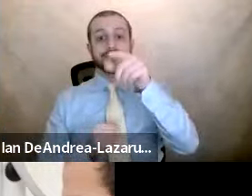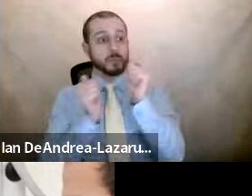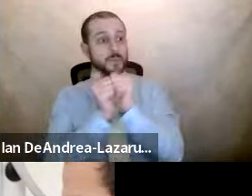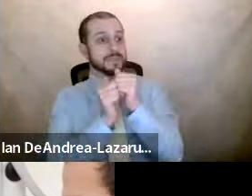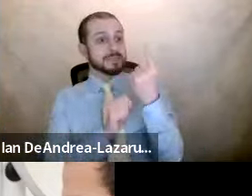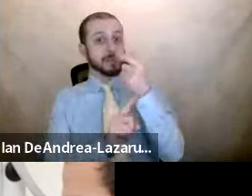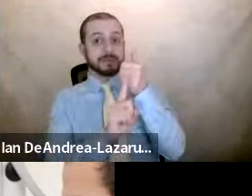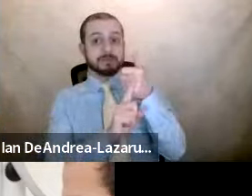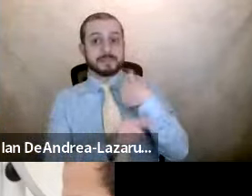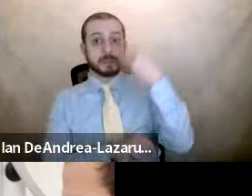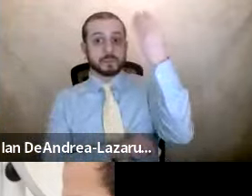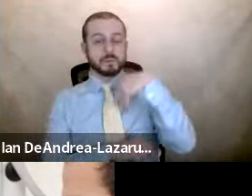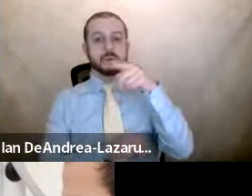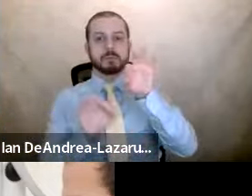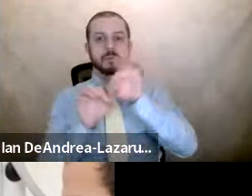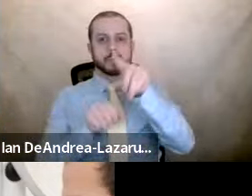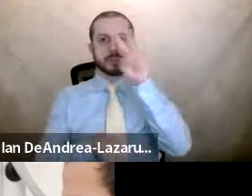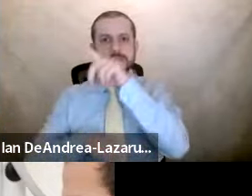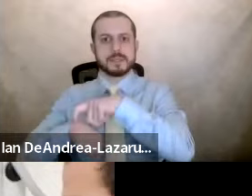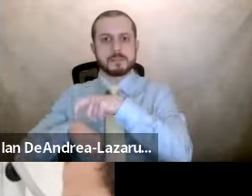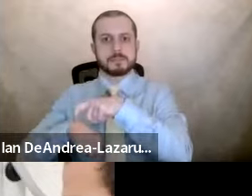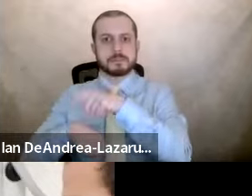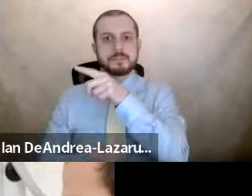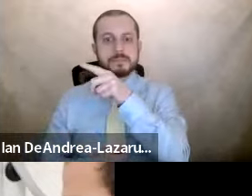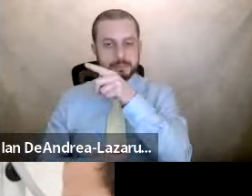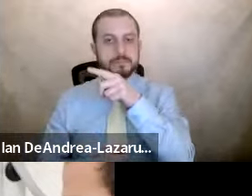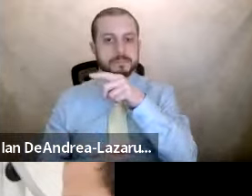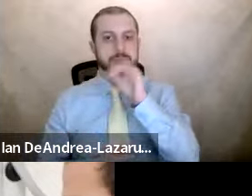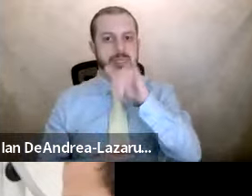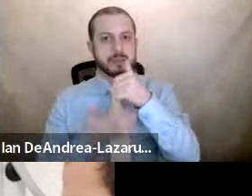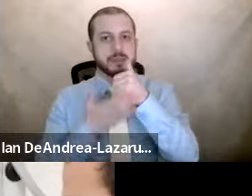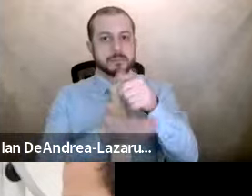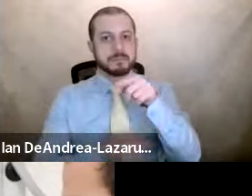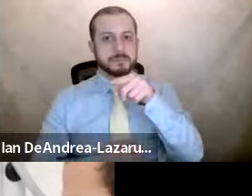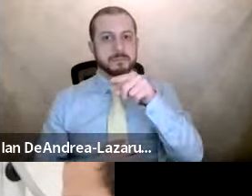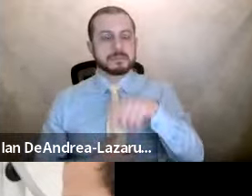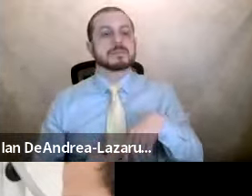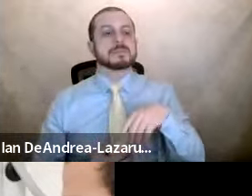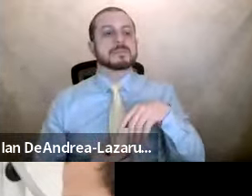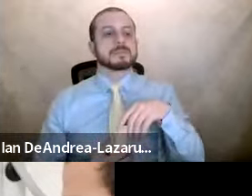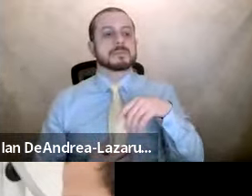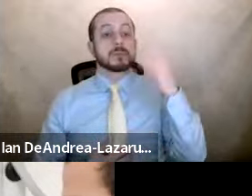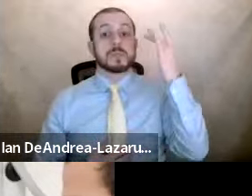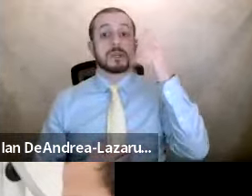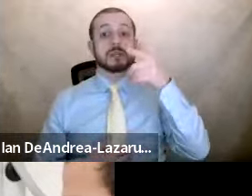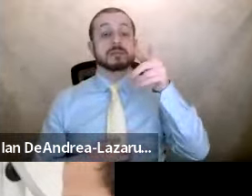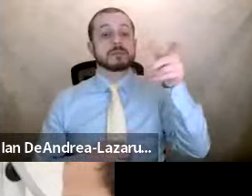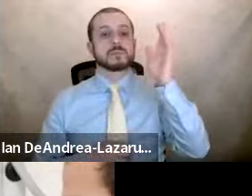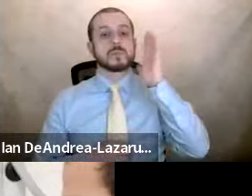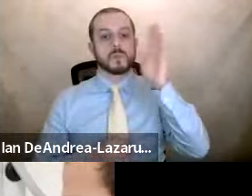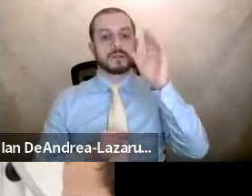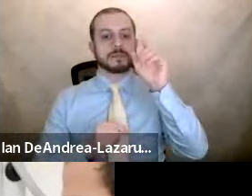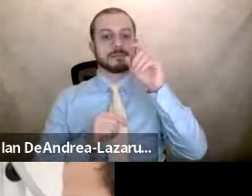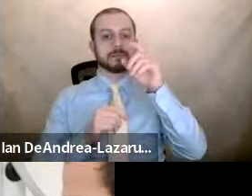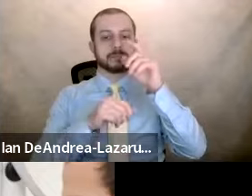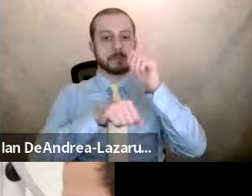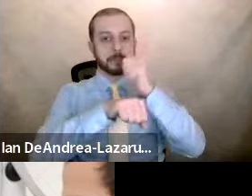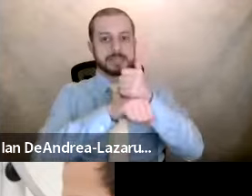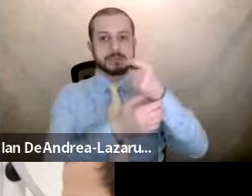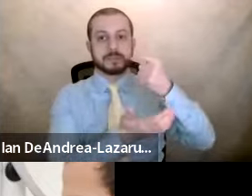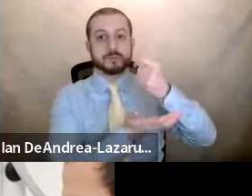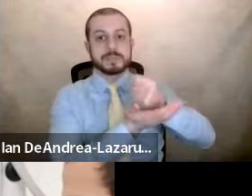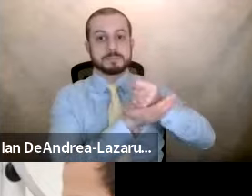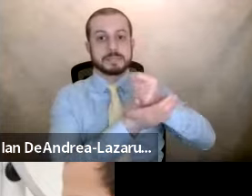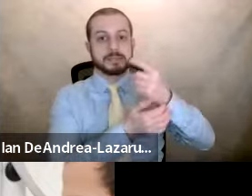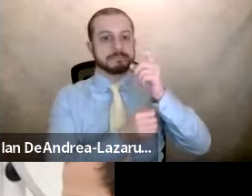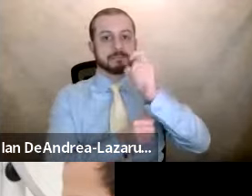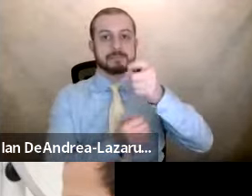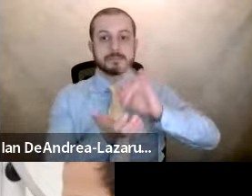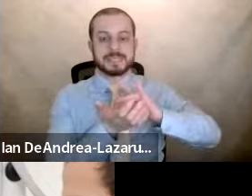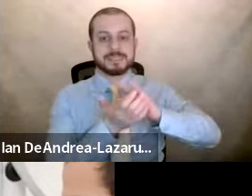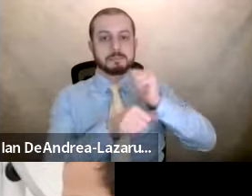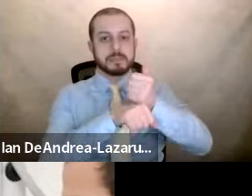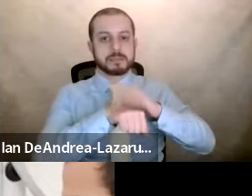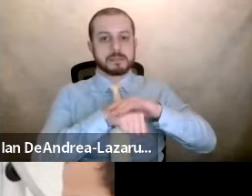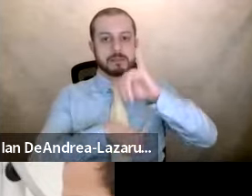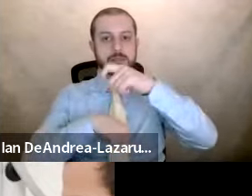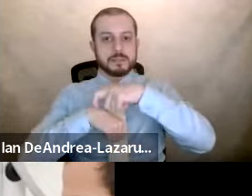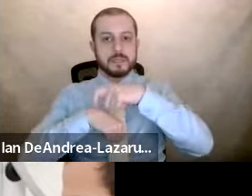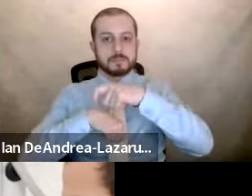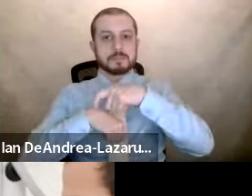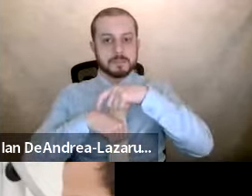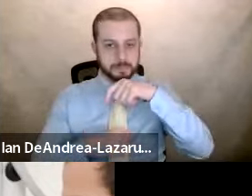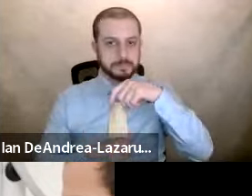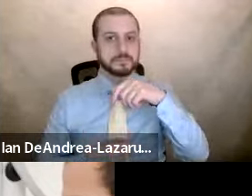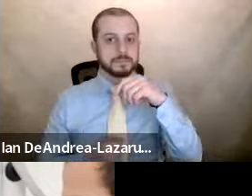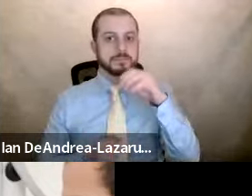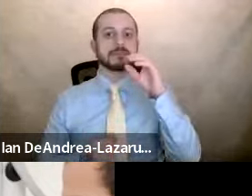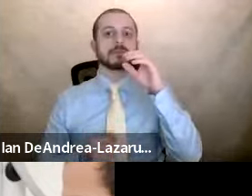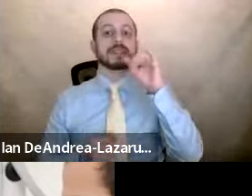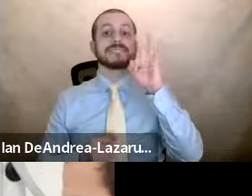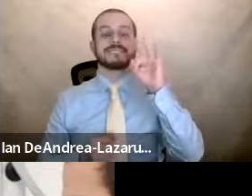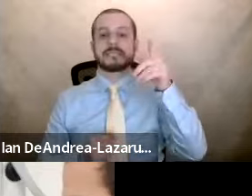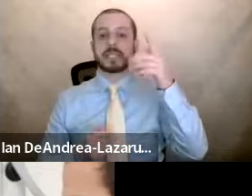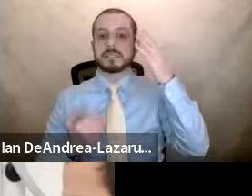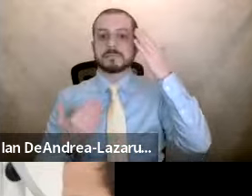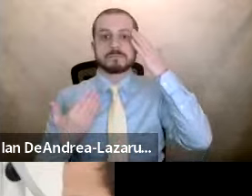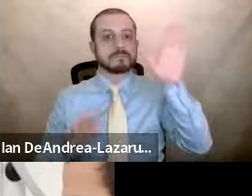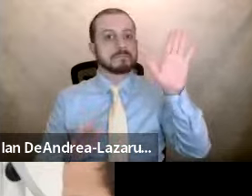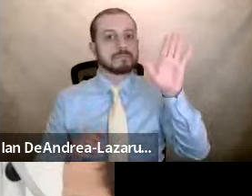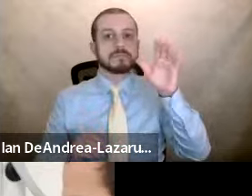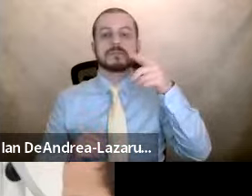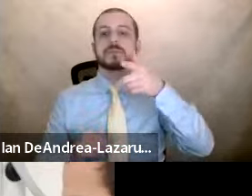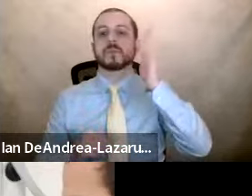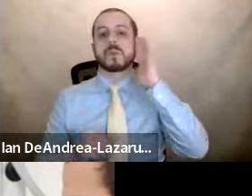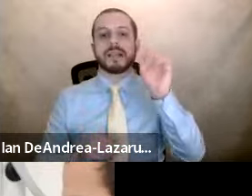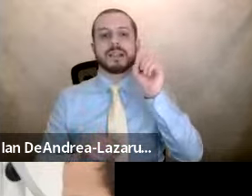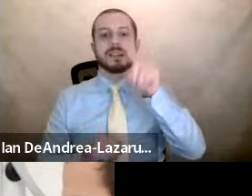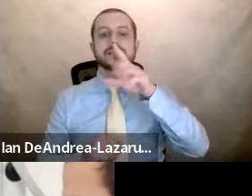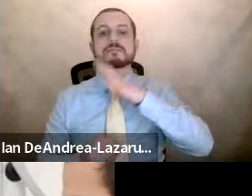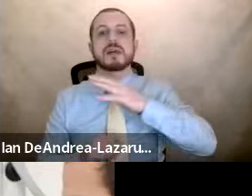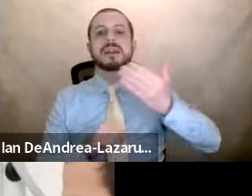That happens on the way to the CT scanner, which then takes 5-10 minutes, and the neurologists and neurosurgeons will be sitting in the back reading on the computers the results and determine from there.